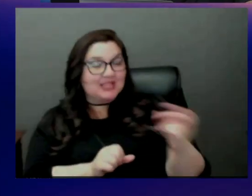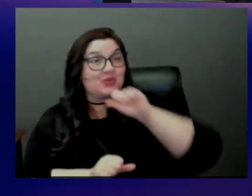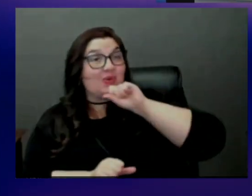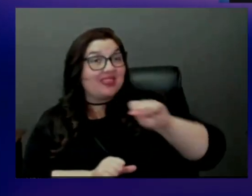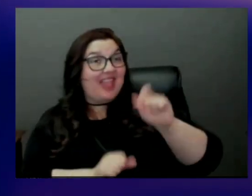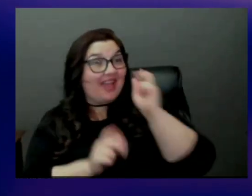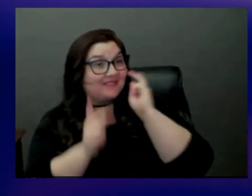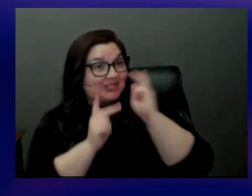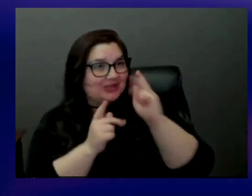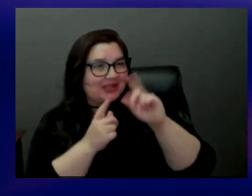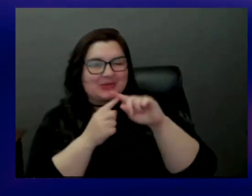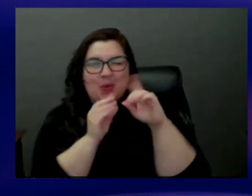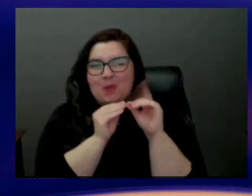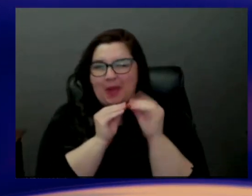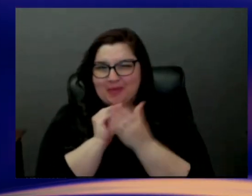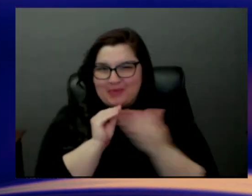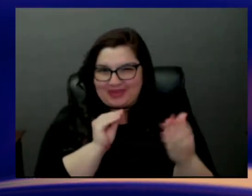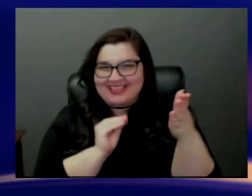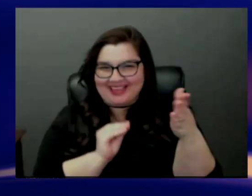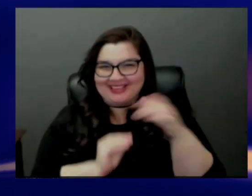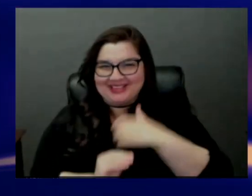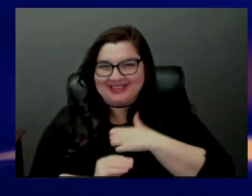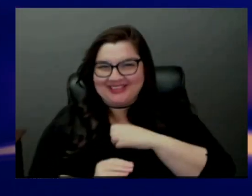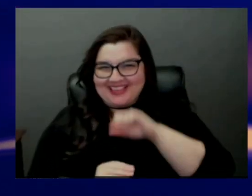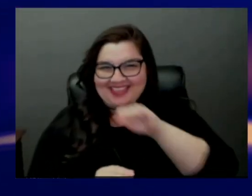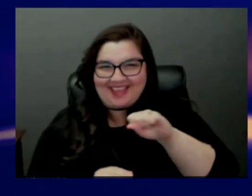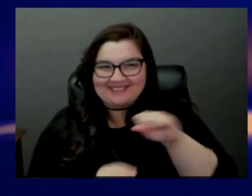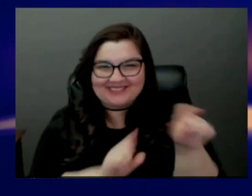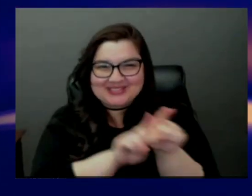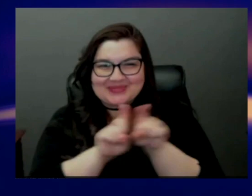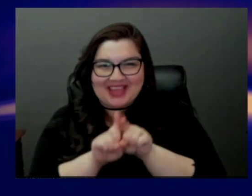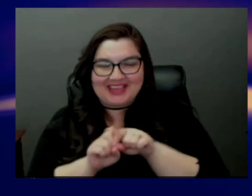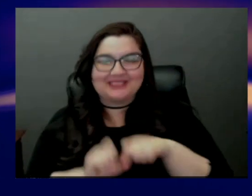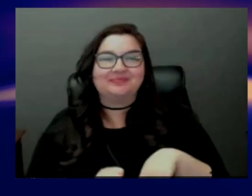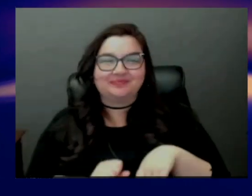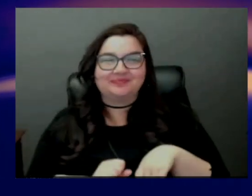I'm about to show you as well. So you might have noticed we also have these operational panels here.